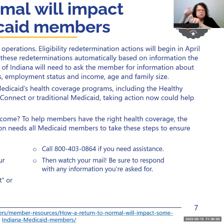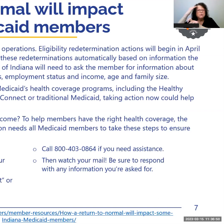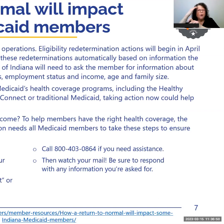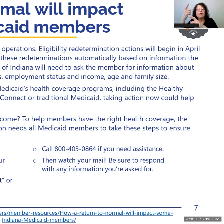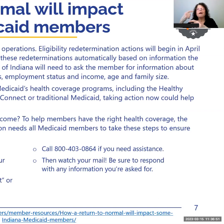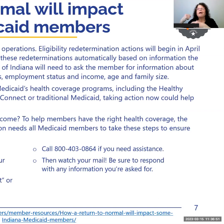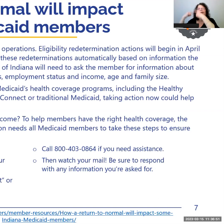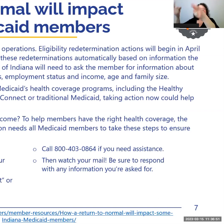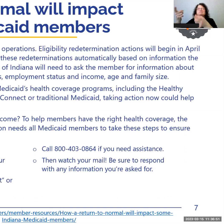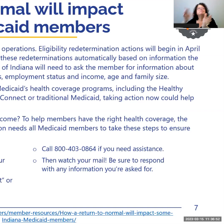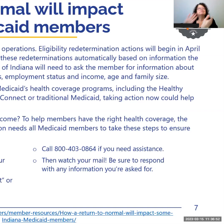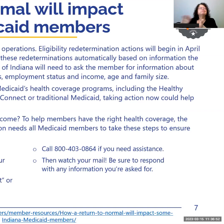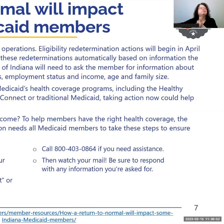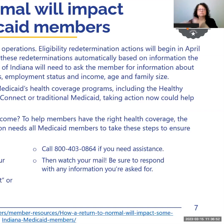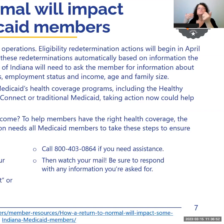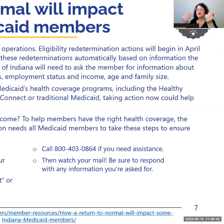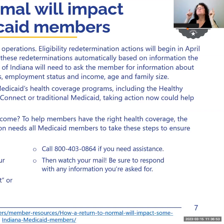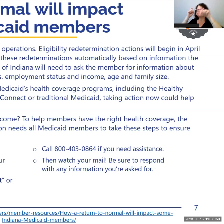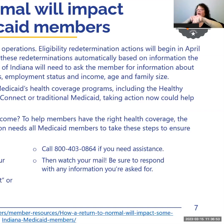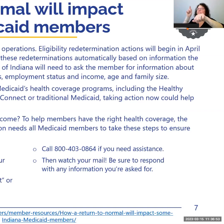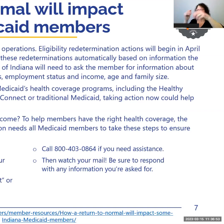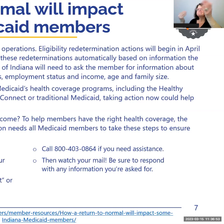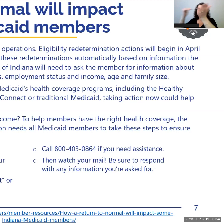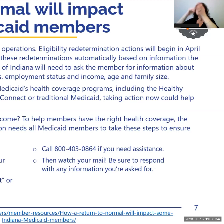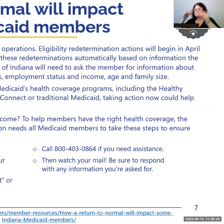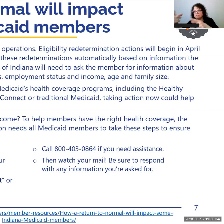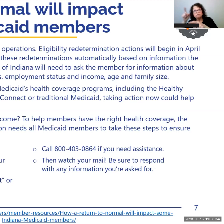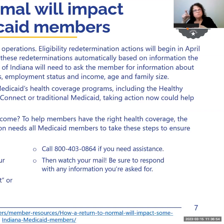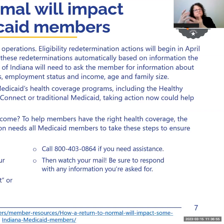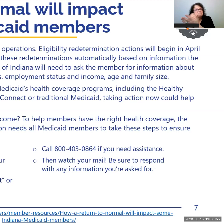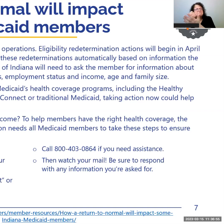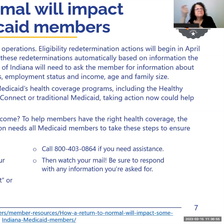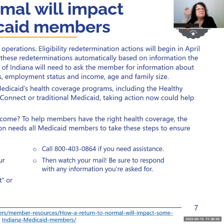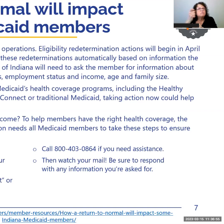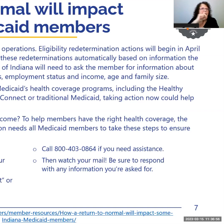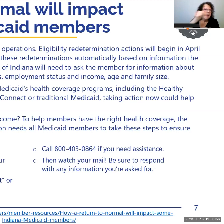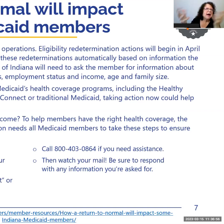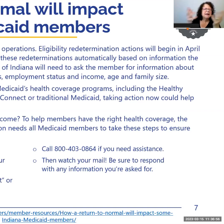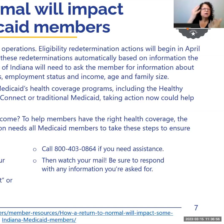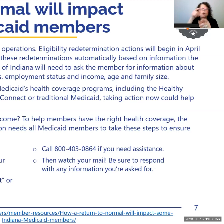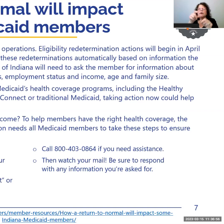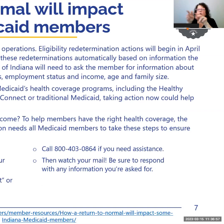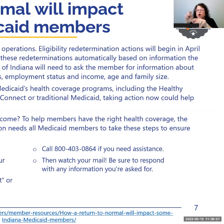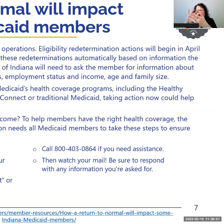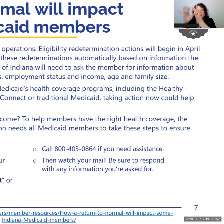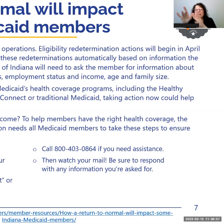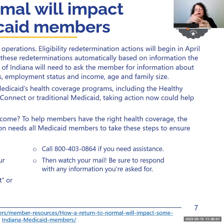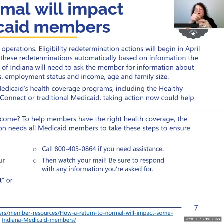you to go to FFSAbenefits.in.gov. Go to manage your benefits and then sign into